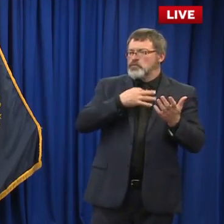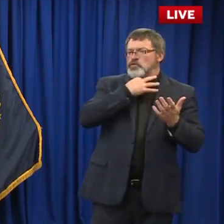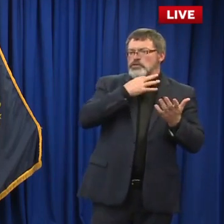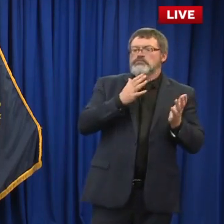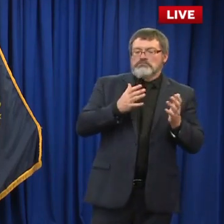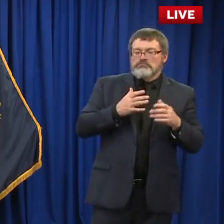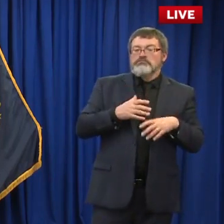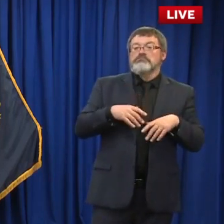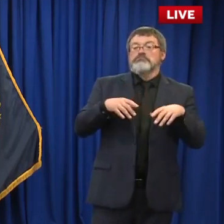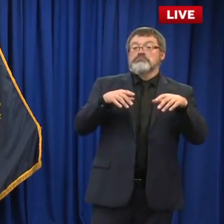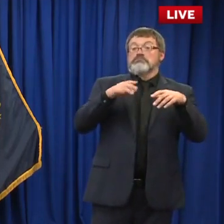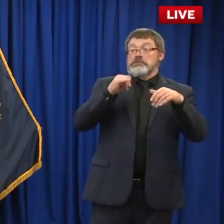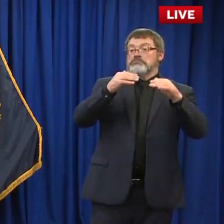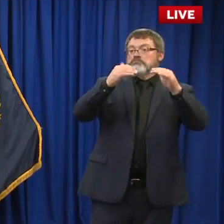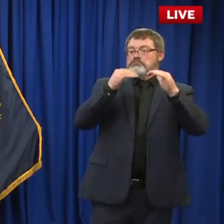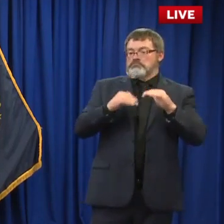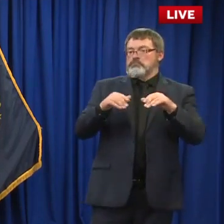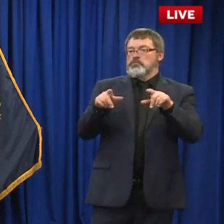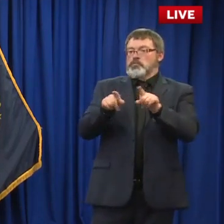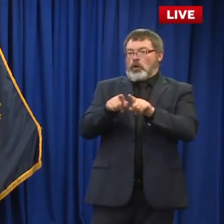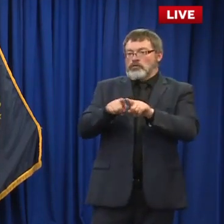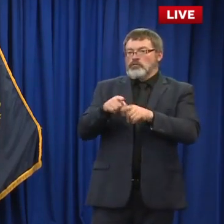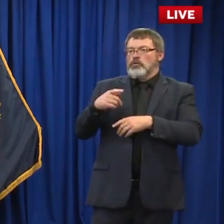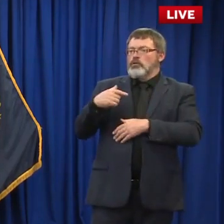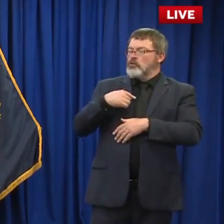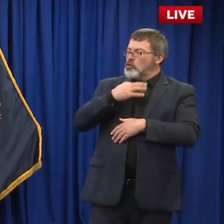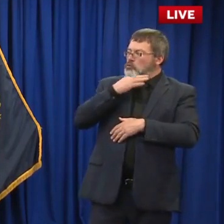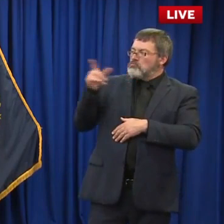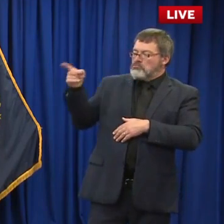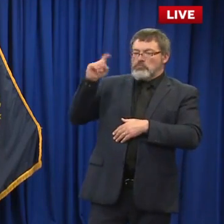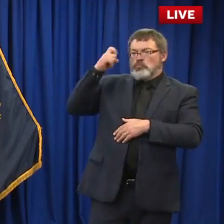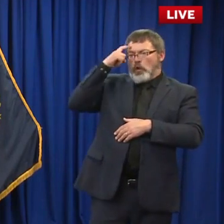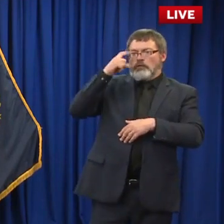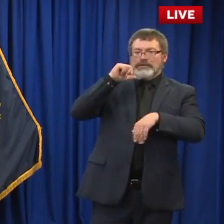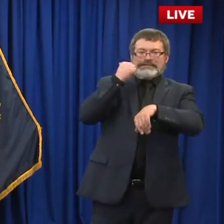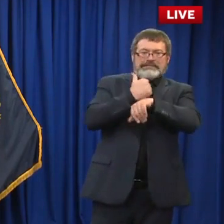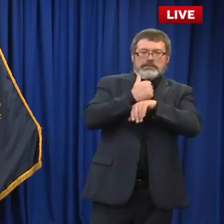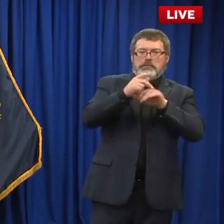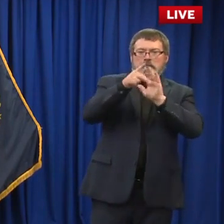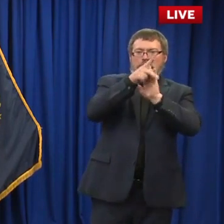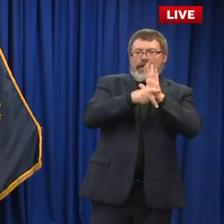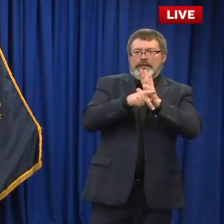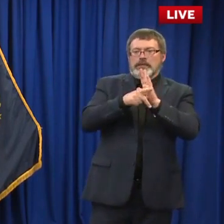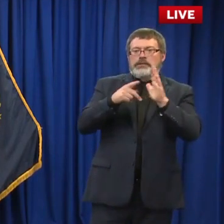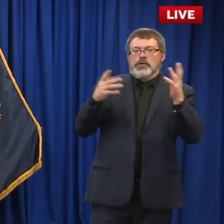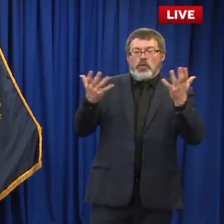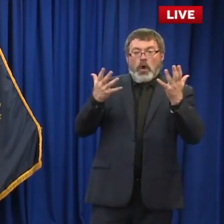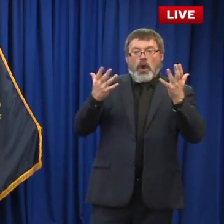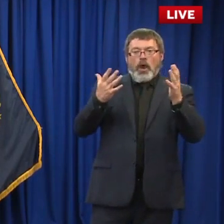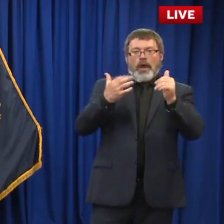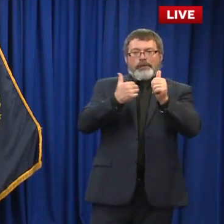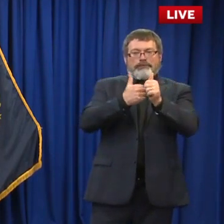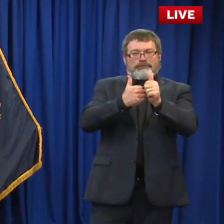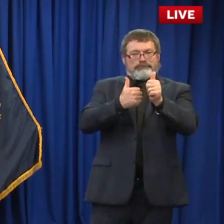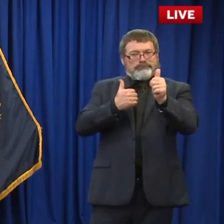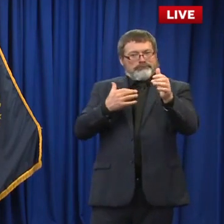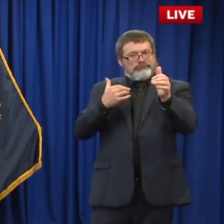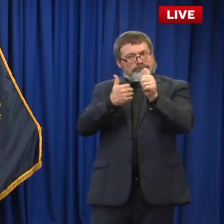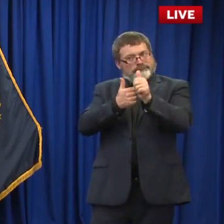FAULTY DATA AND ALSO, CAN YOU TELL US IF POLICIES WILL BE PUT IN PLACE TO ENSURE THIS WON'T HAPPEN AGAIN?